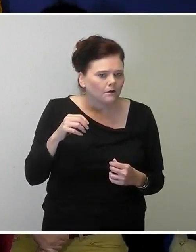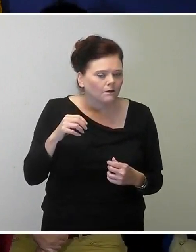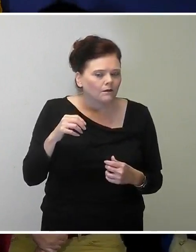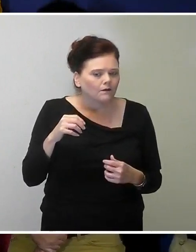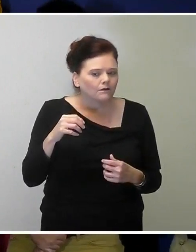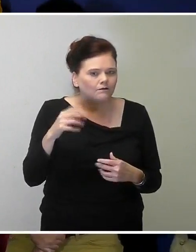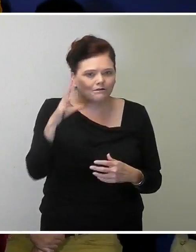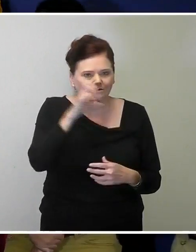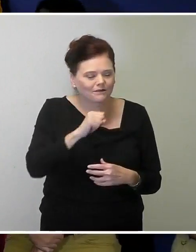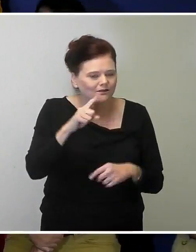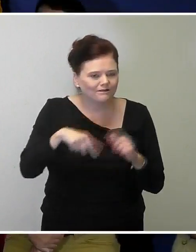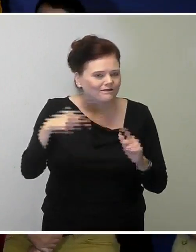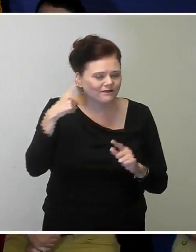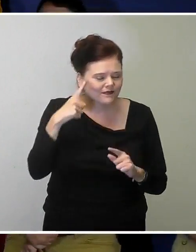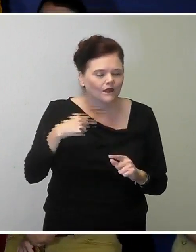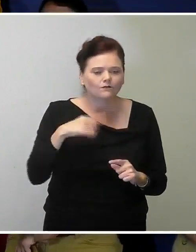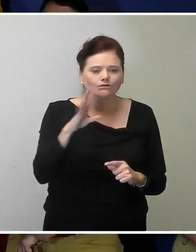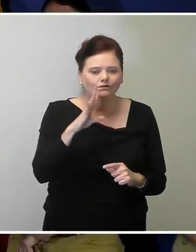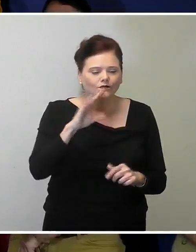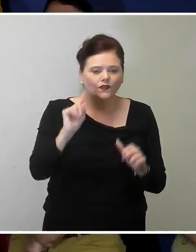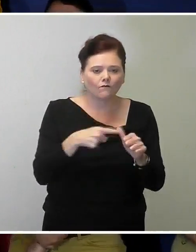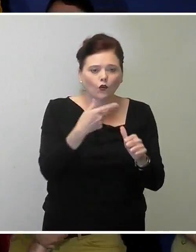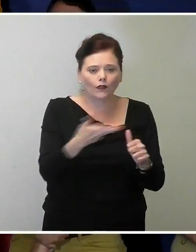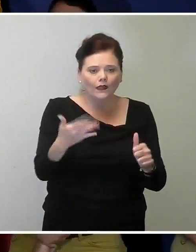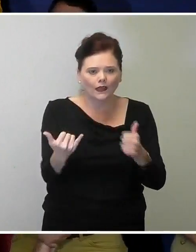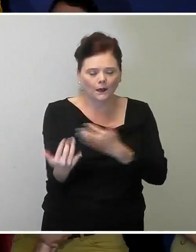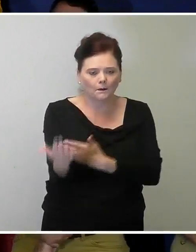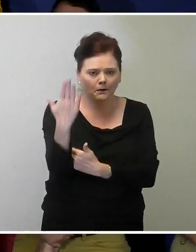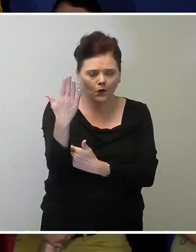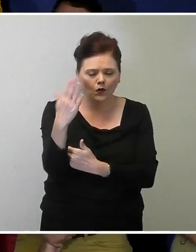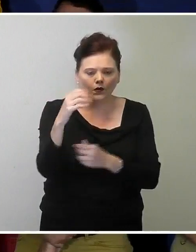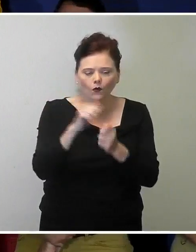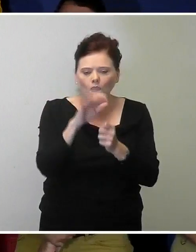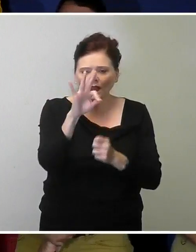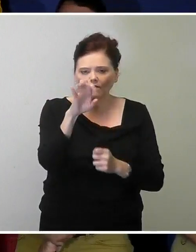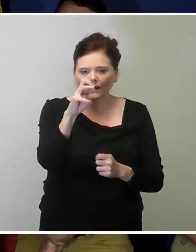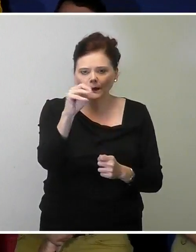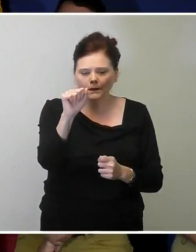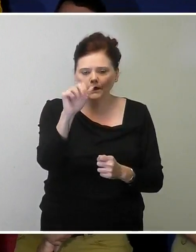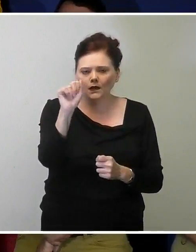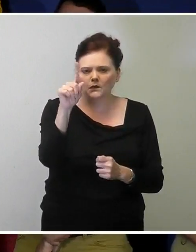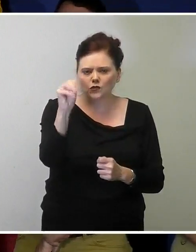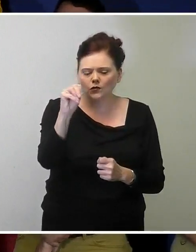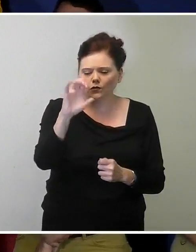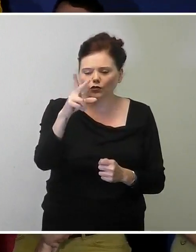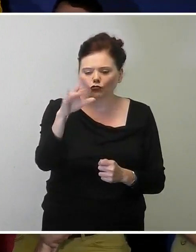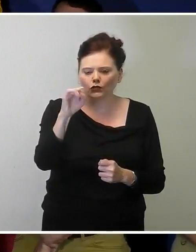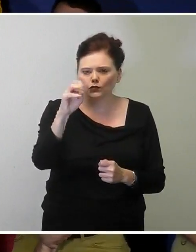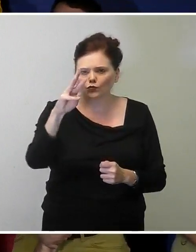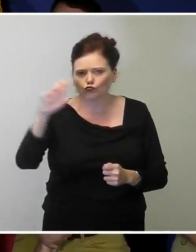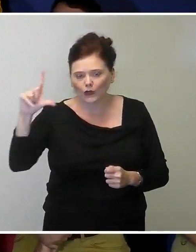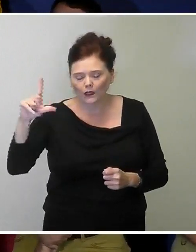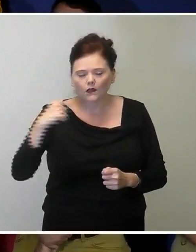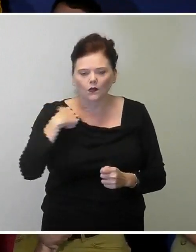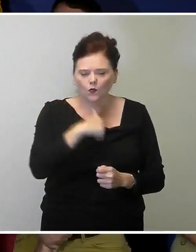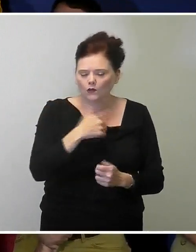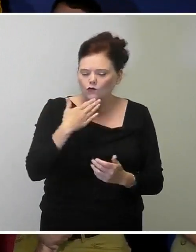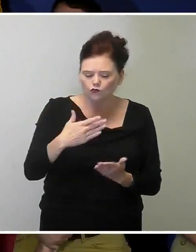PRESIDENT AND JUST WHAT POINTS YOU HIT ON. YES. I ACTUALLY SPOKE FIRST THING